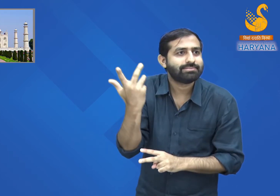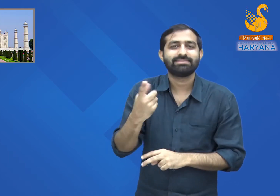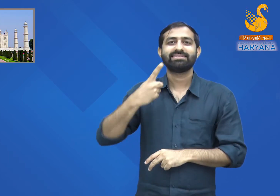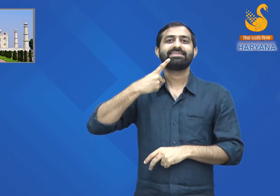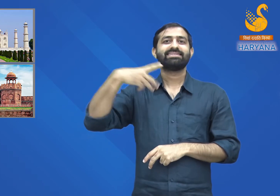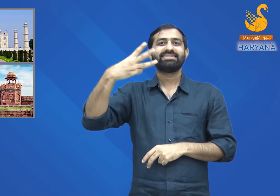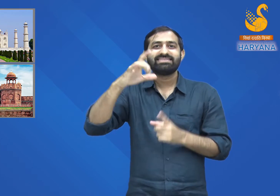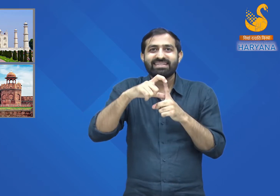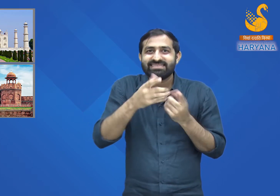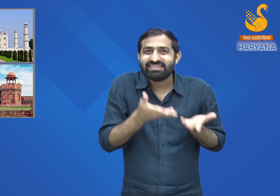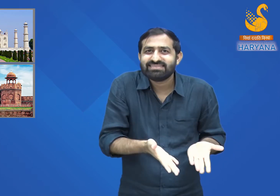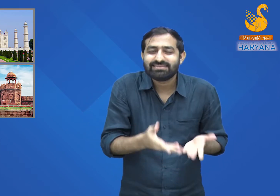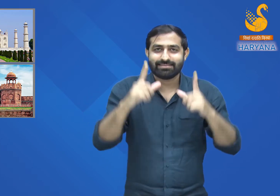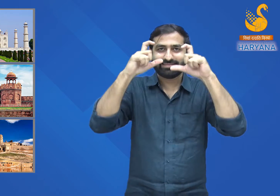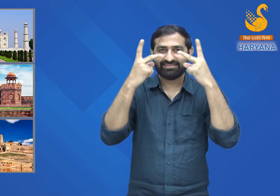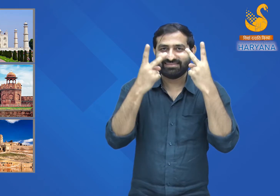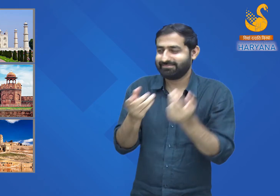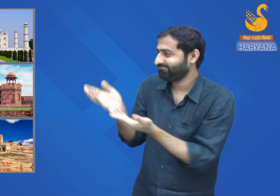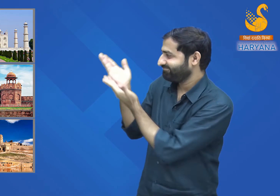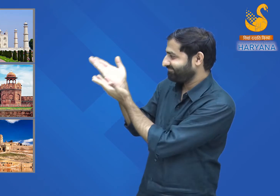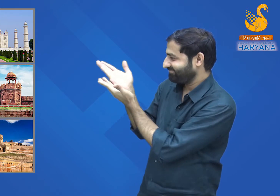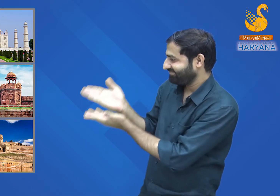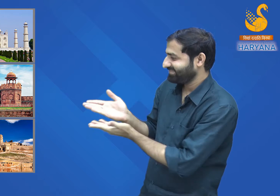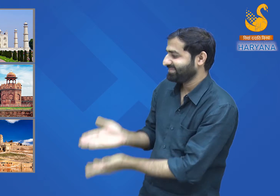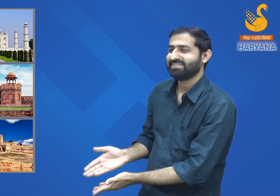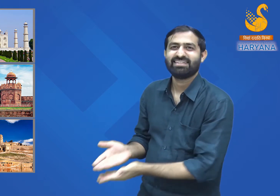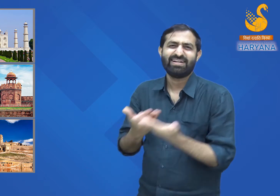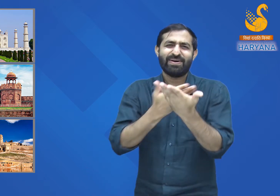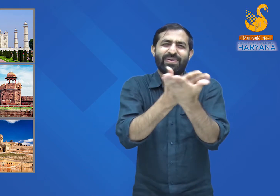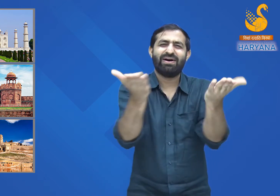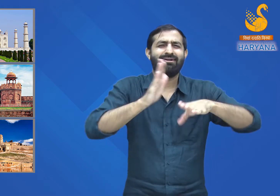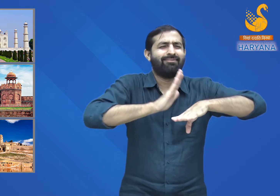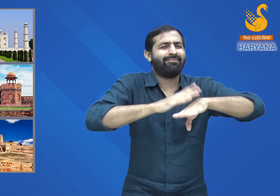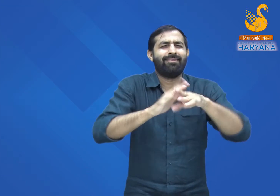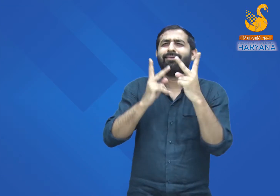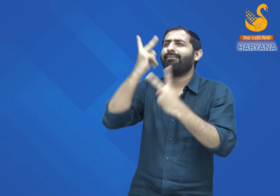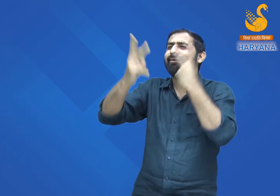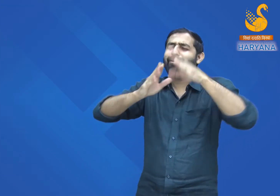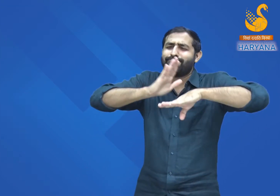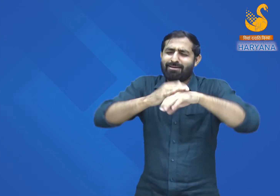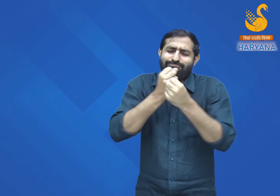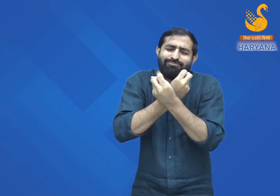like Taj Mahal, Red Fort, and many more. You all must have visited these places.